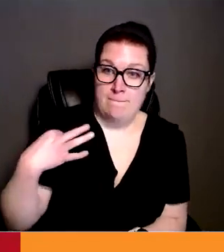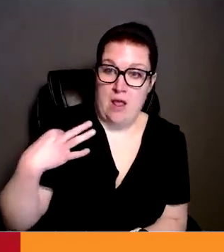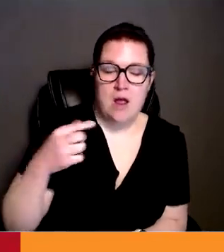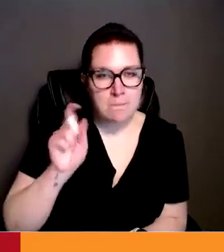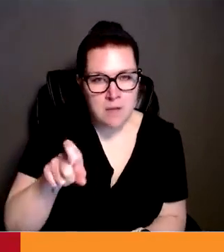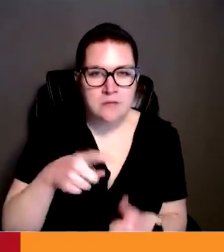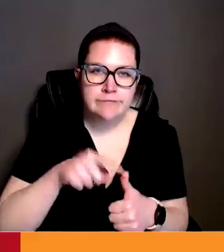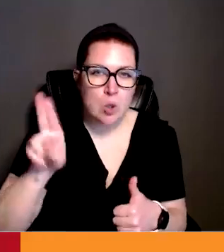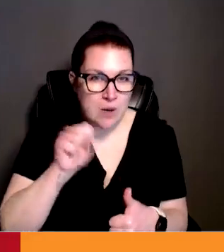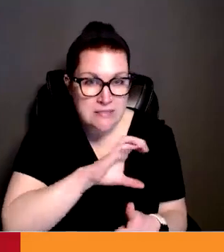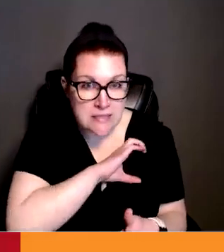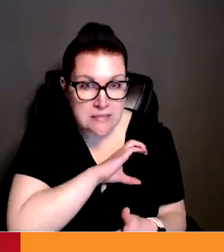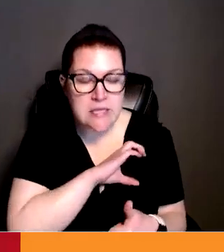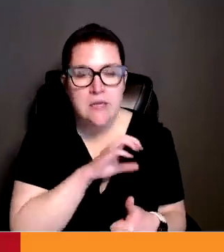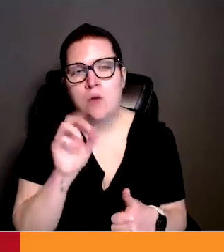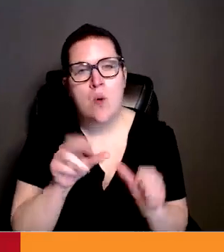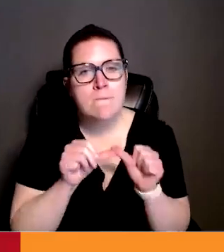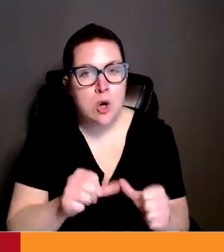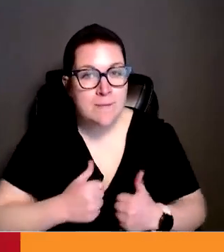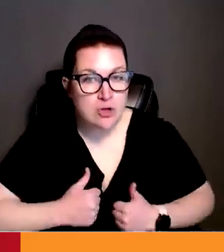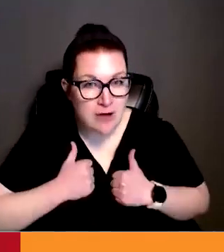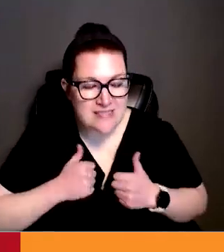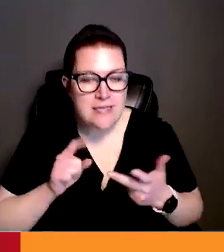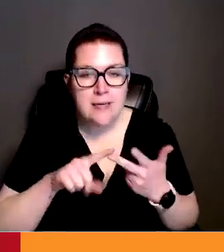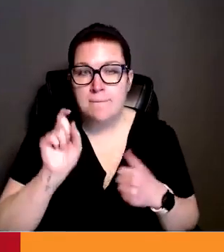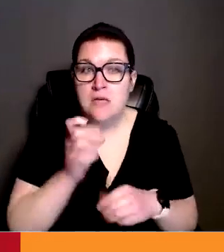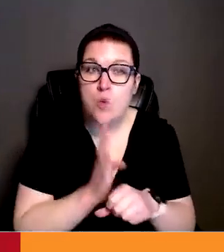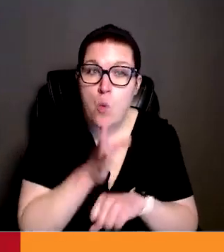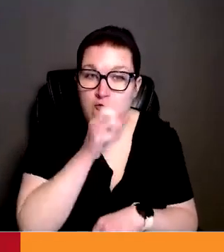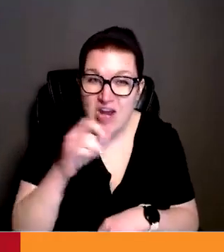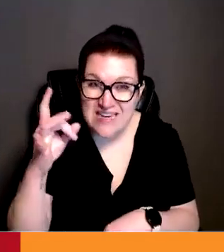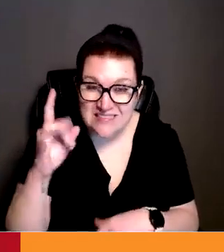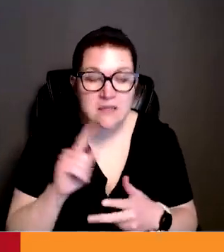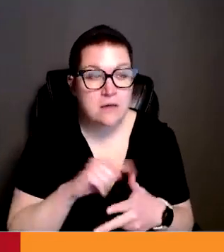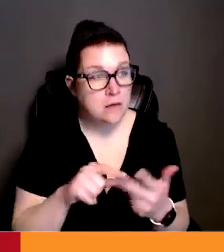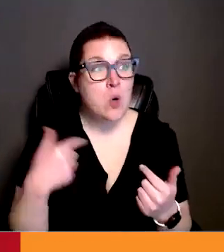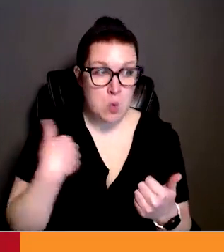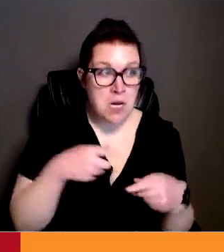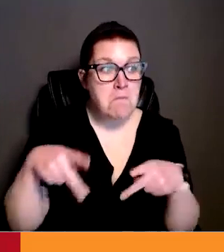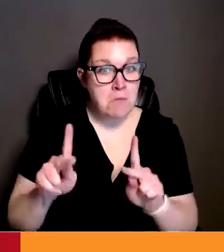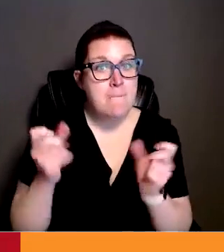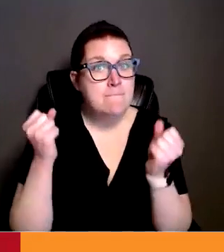citizen or permanent resident over 18. And we do allow for multiple submissions.